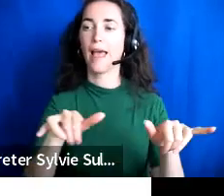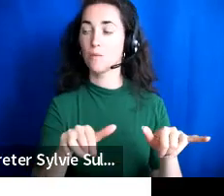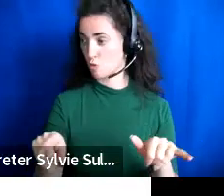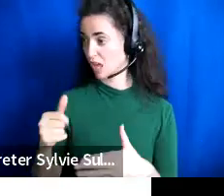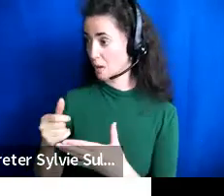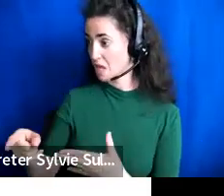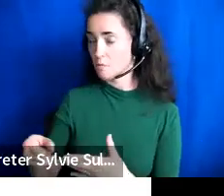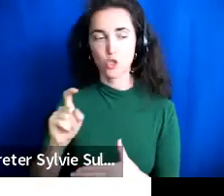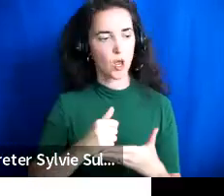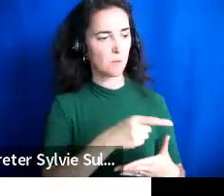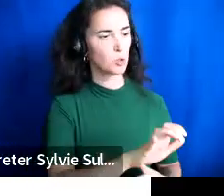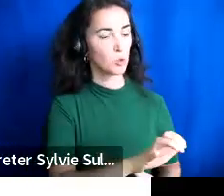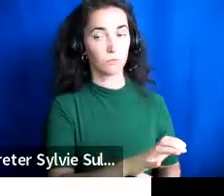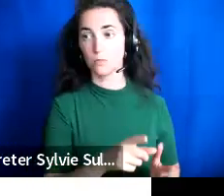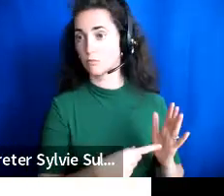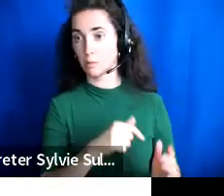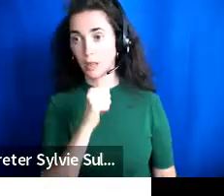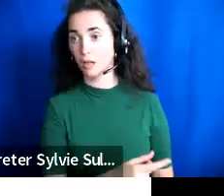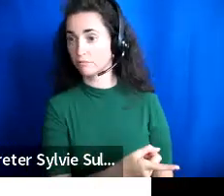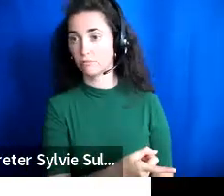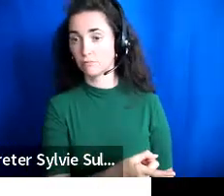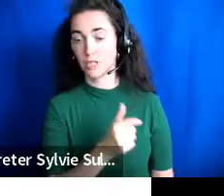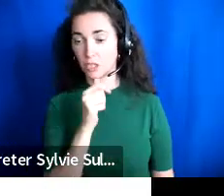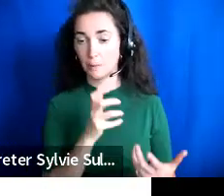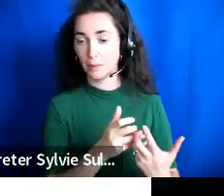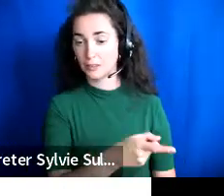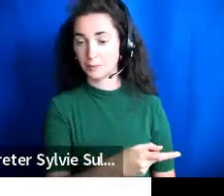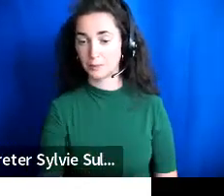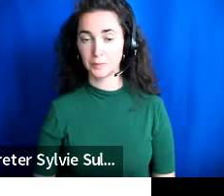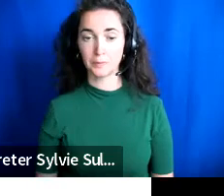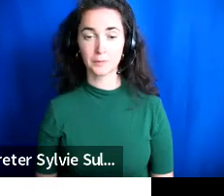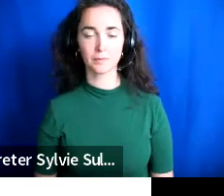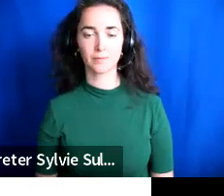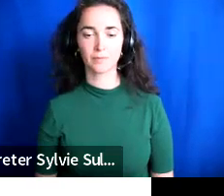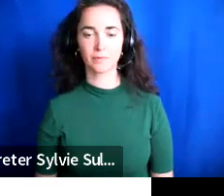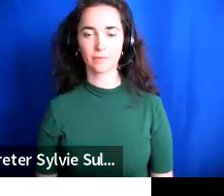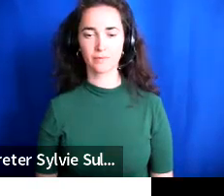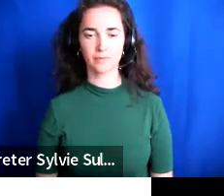Not